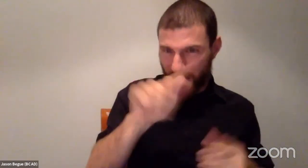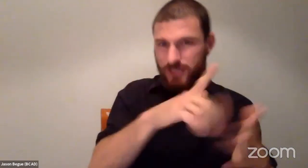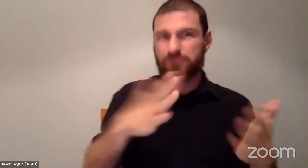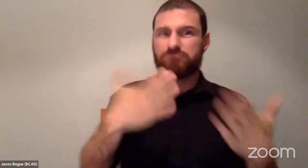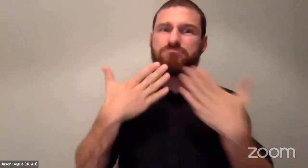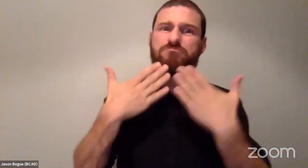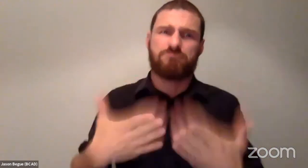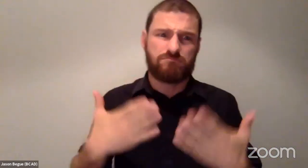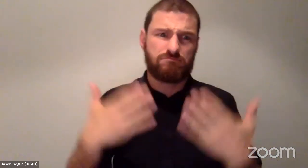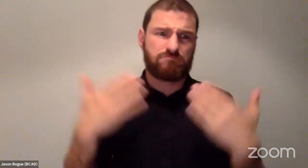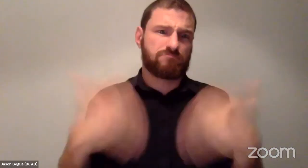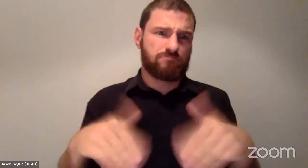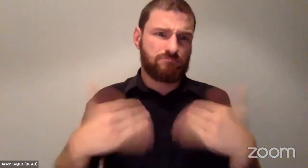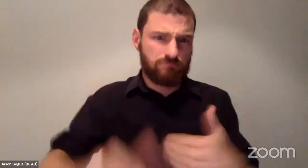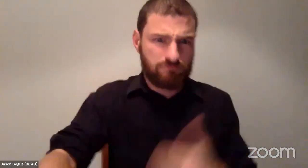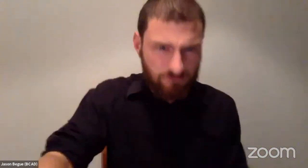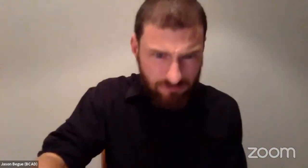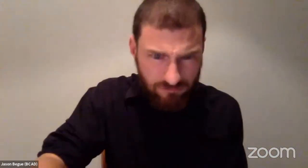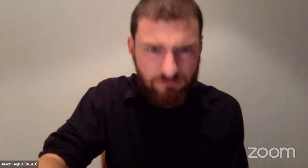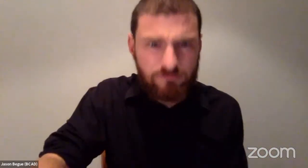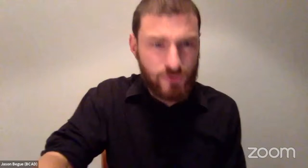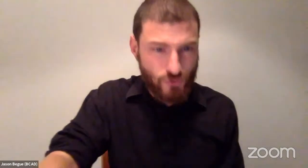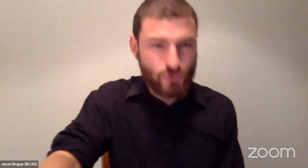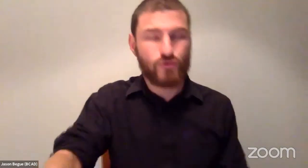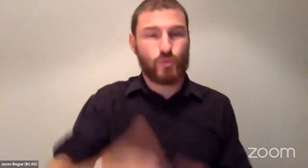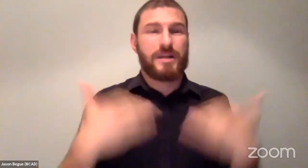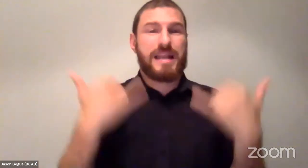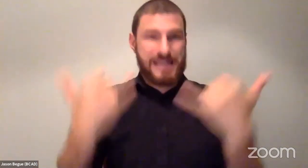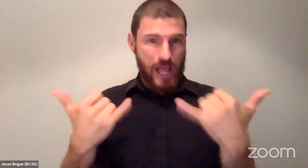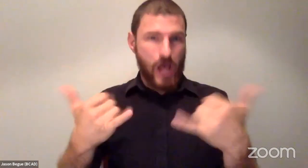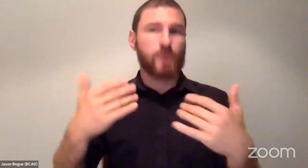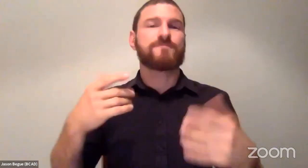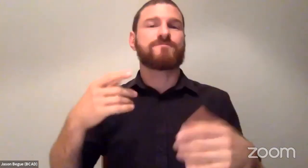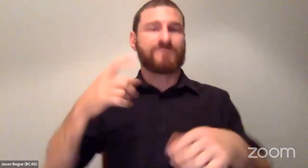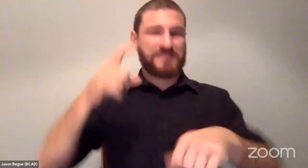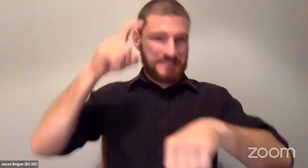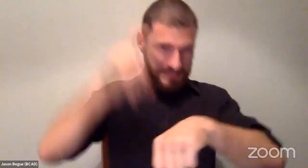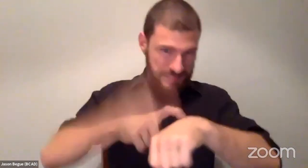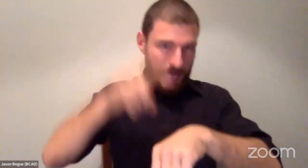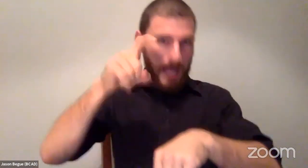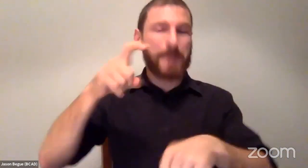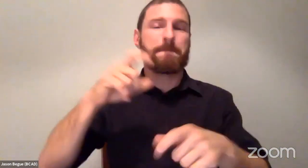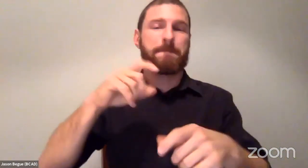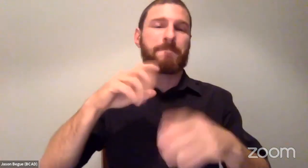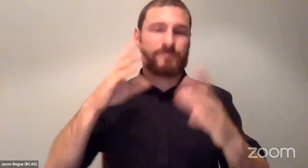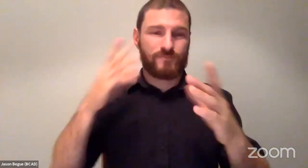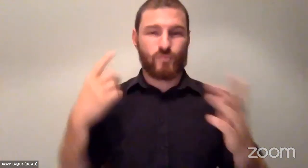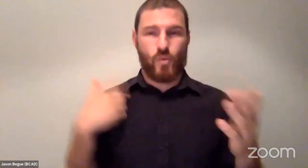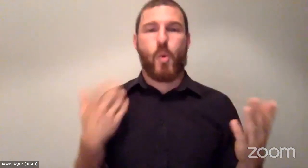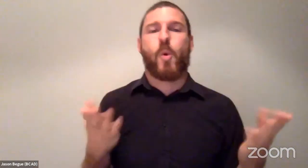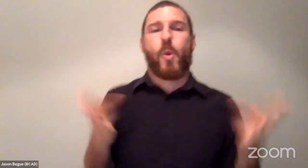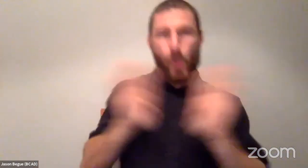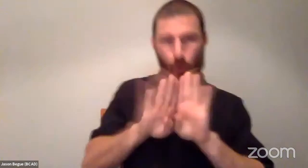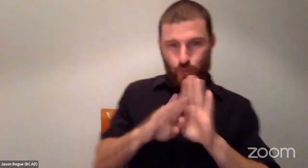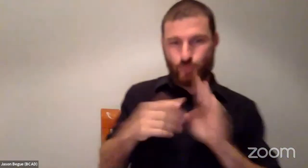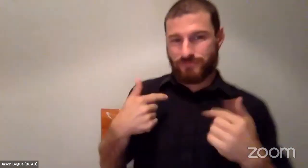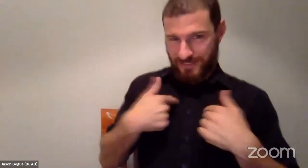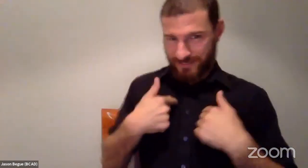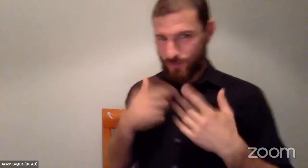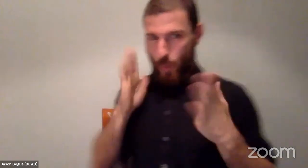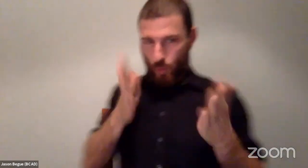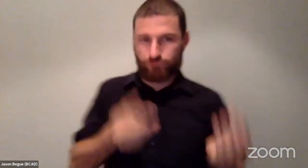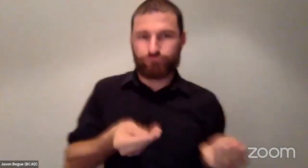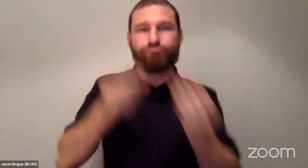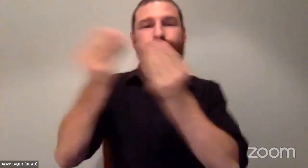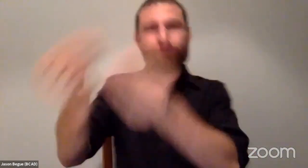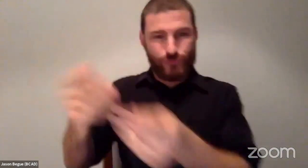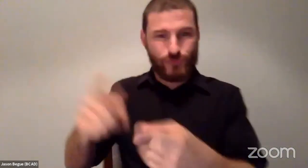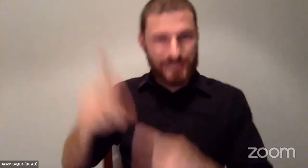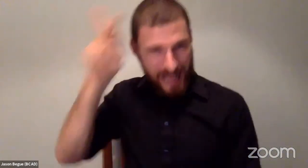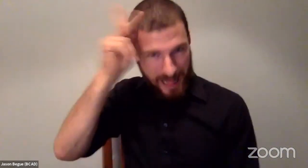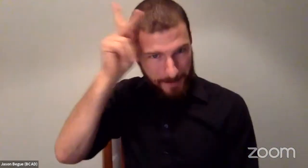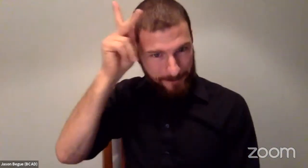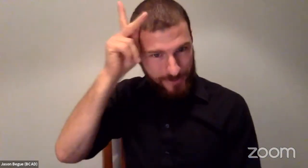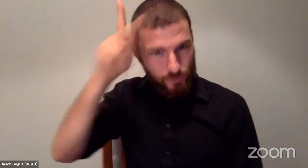Now we gathered input from the Menti poll. Thank you for participating. My time has now